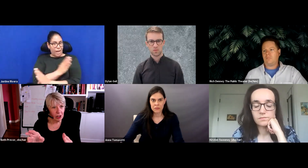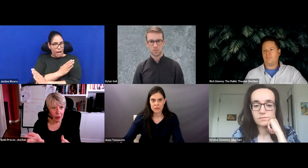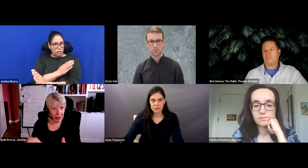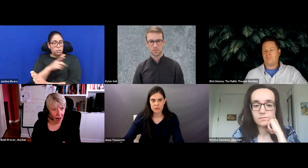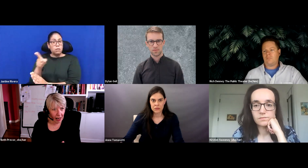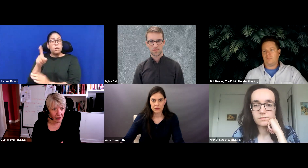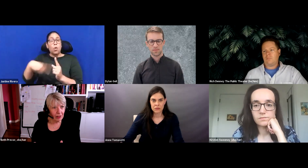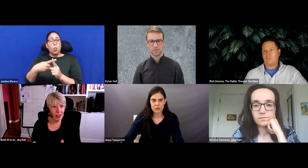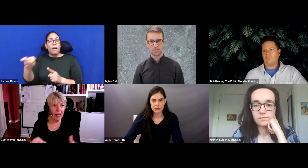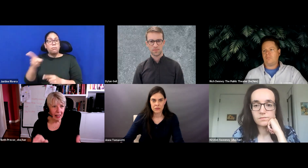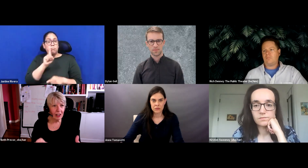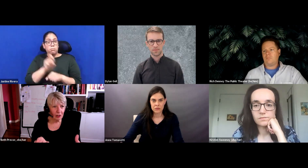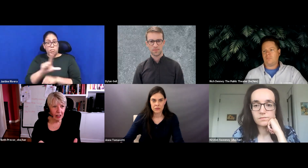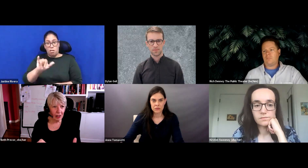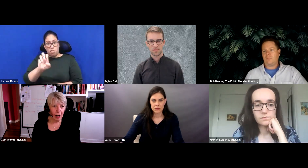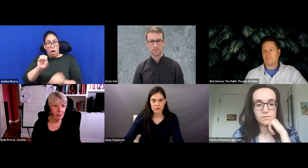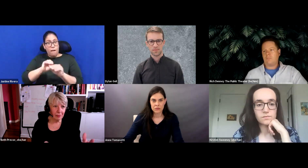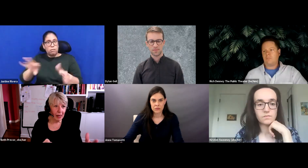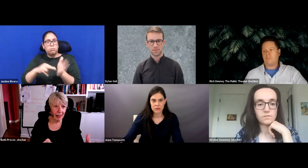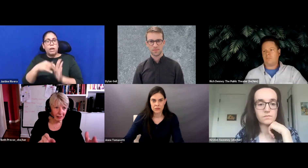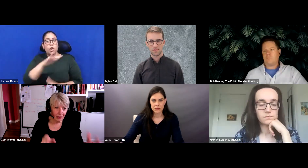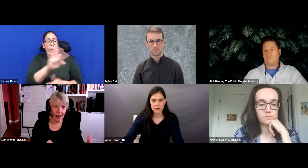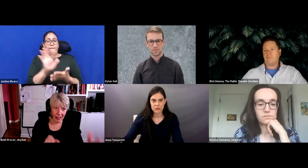the show went live, you had to get your video up by Friday